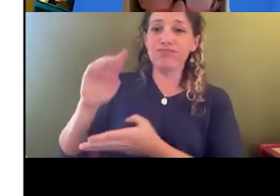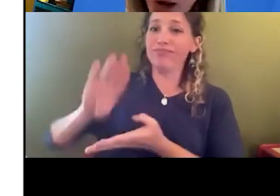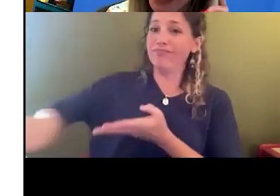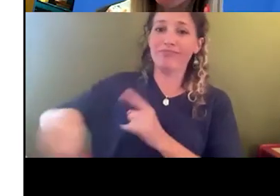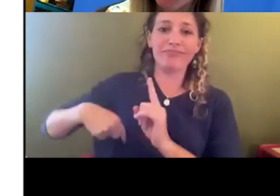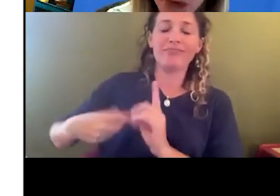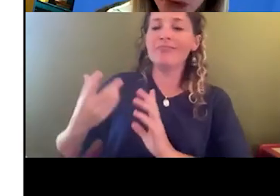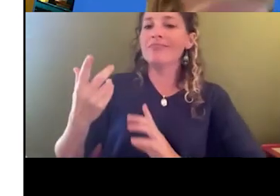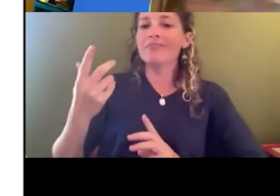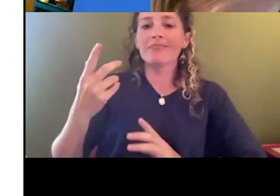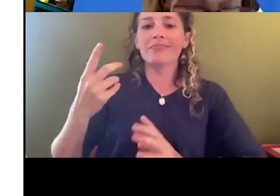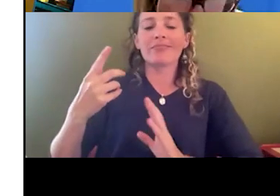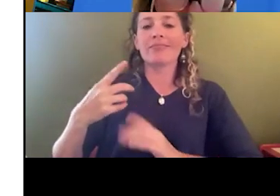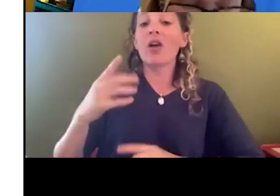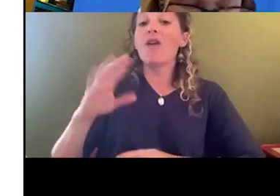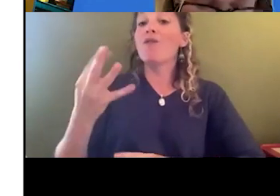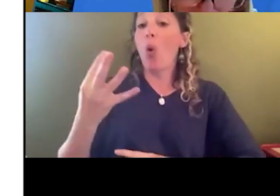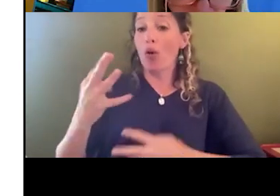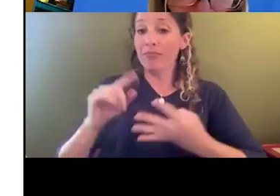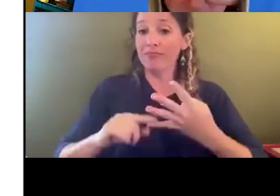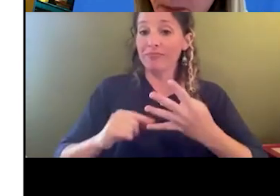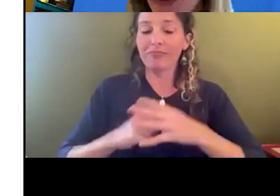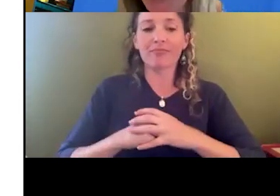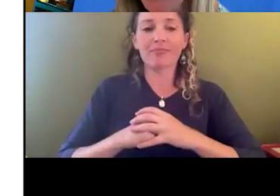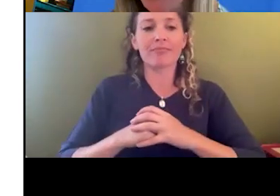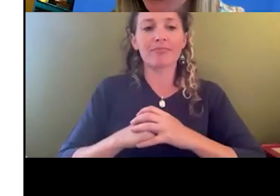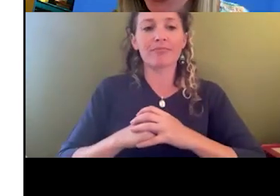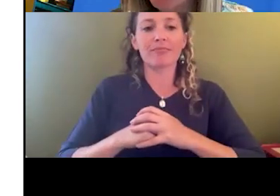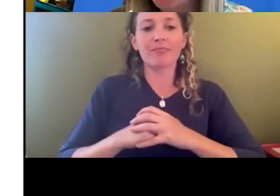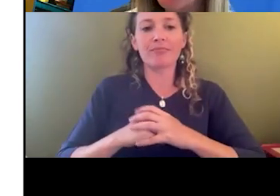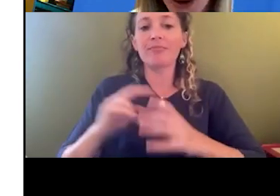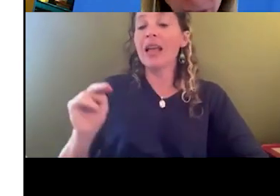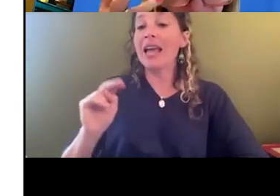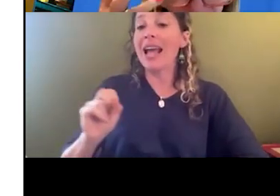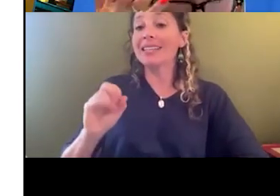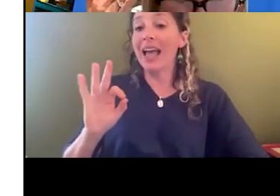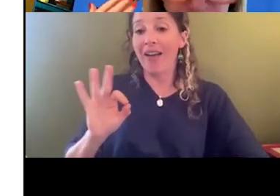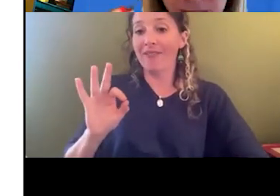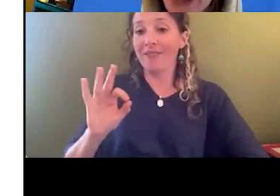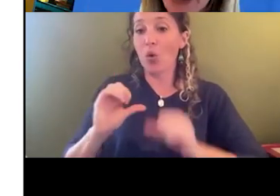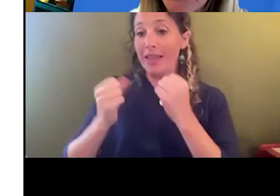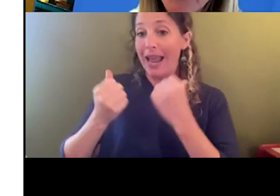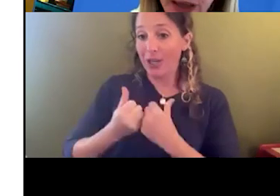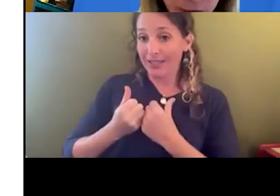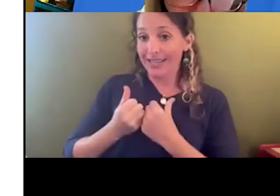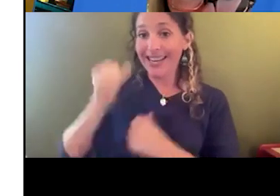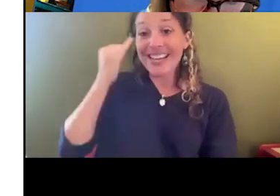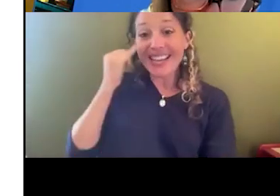A fourth category by NSF or by the agency, if an award,